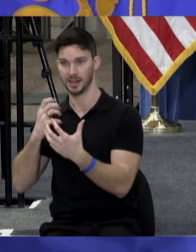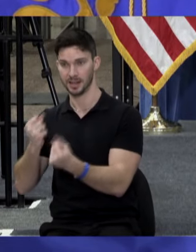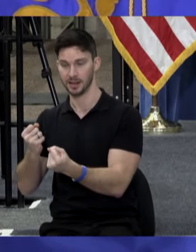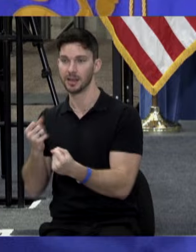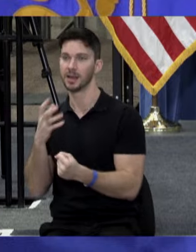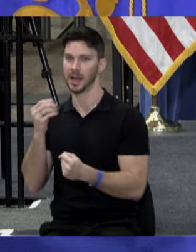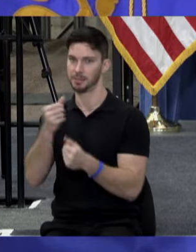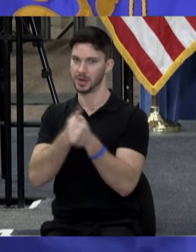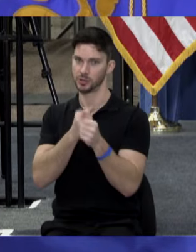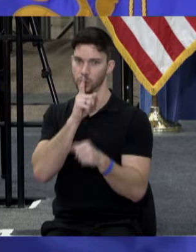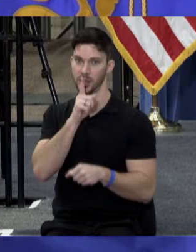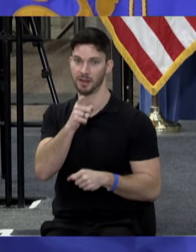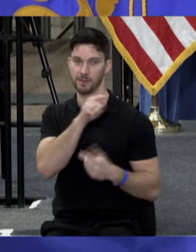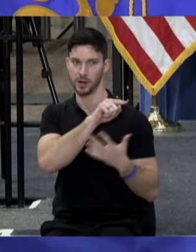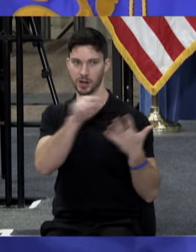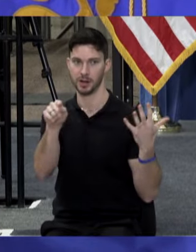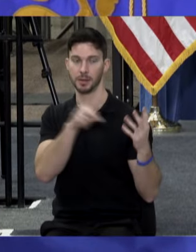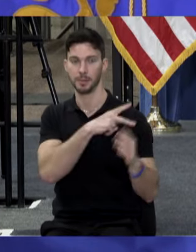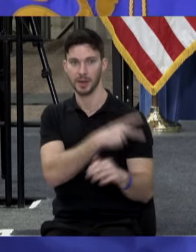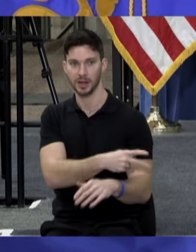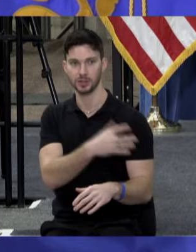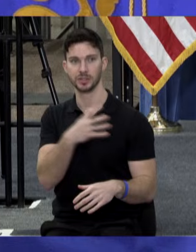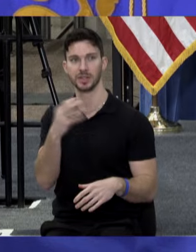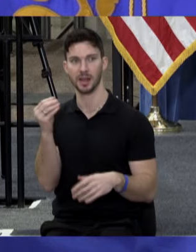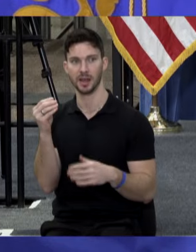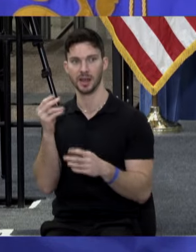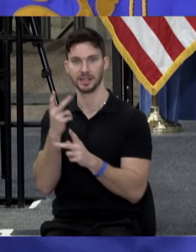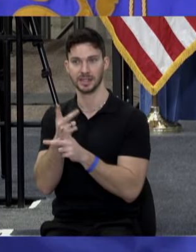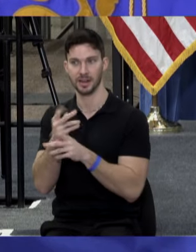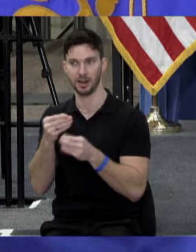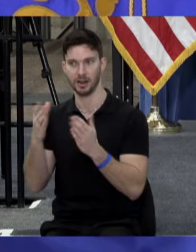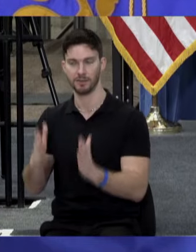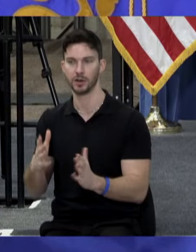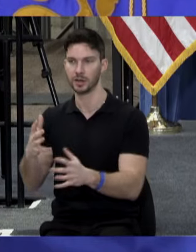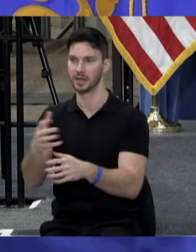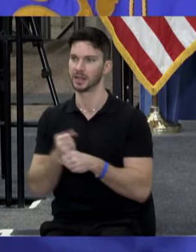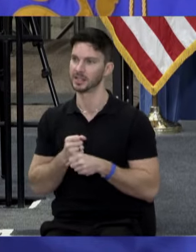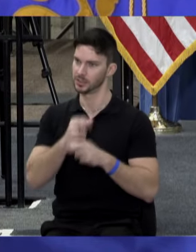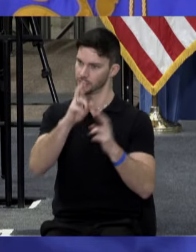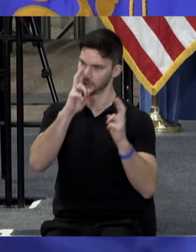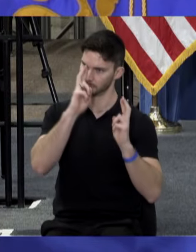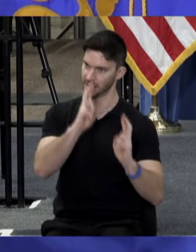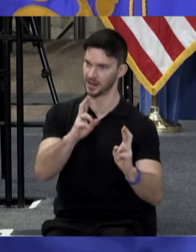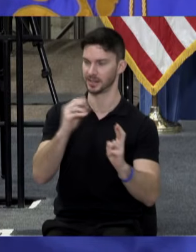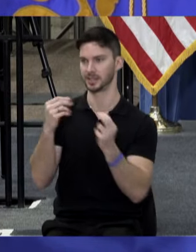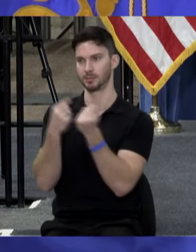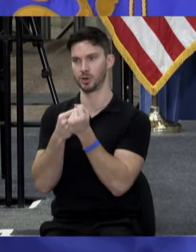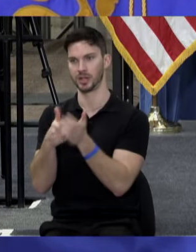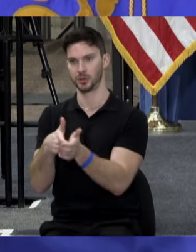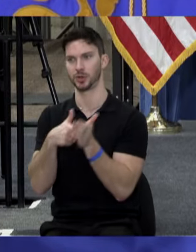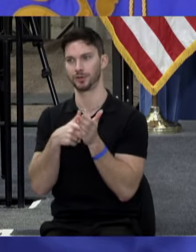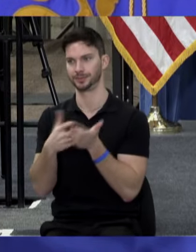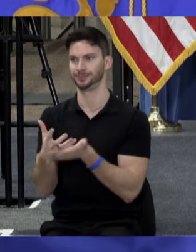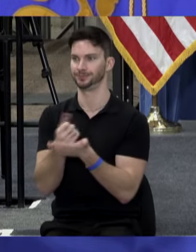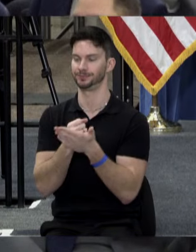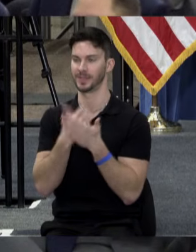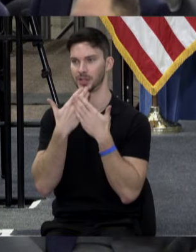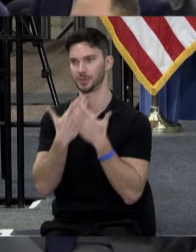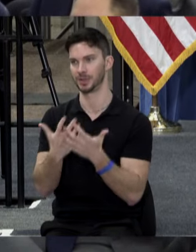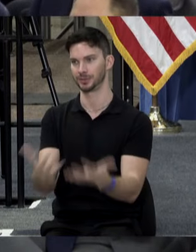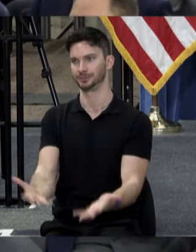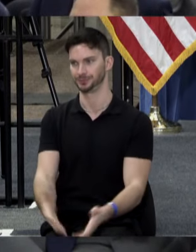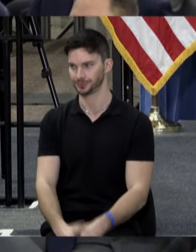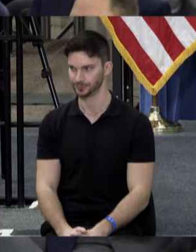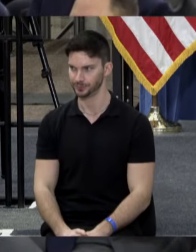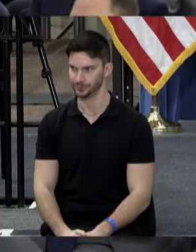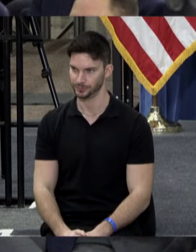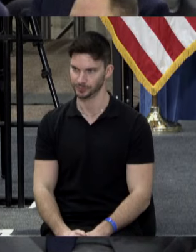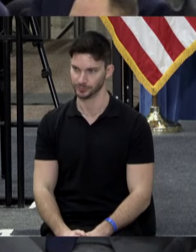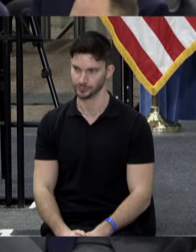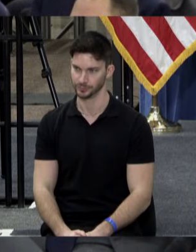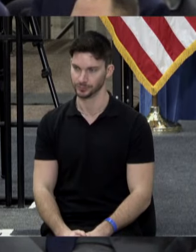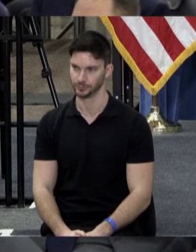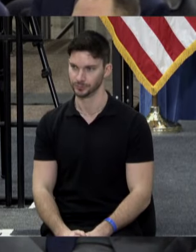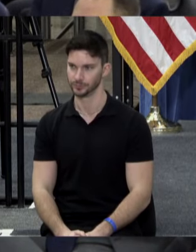receives this respect and support that they deserve. Thank you all very much.